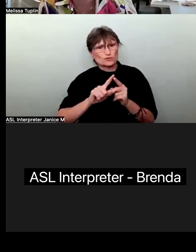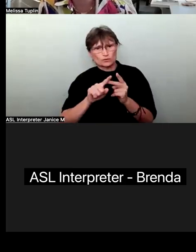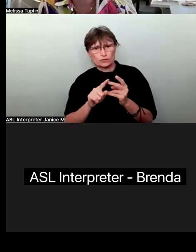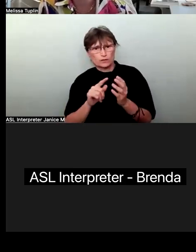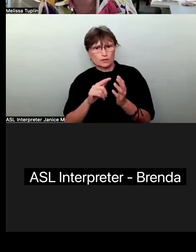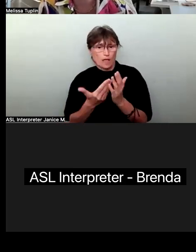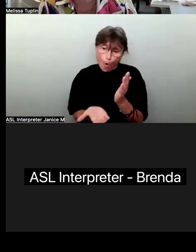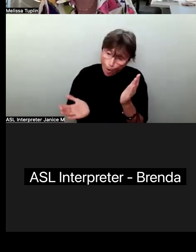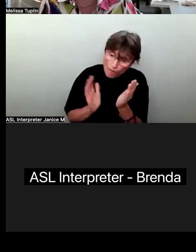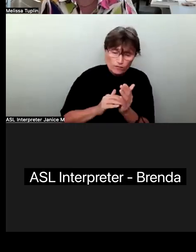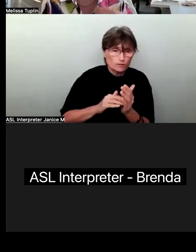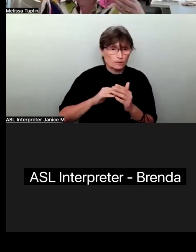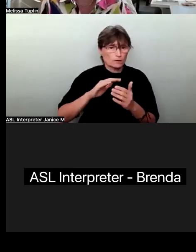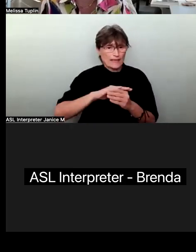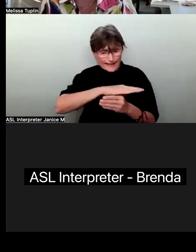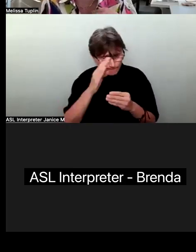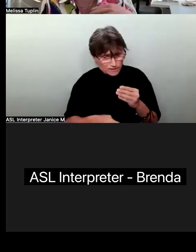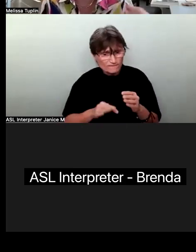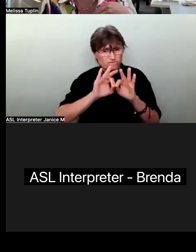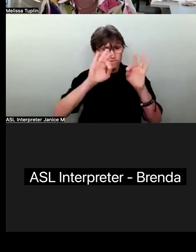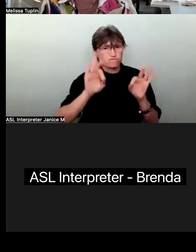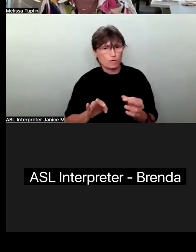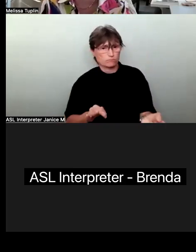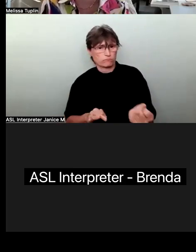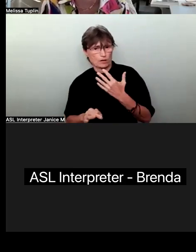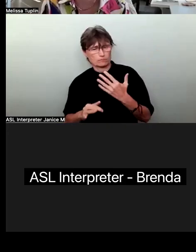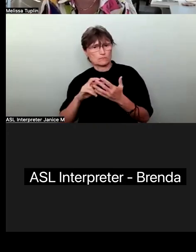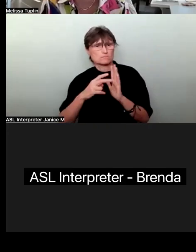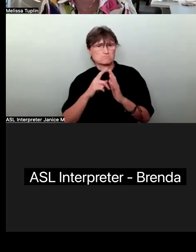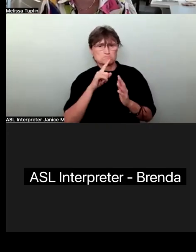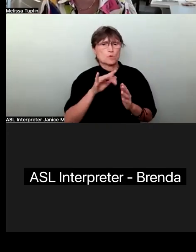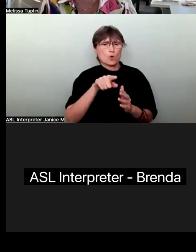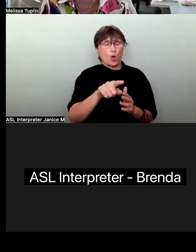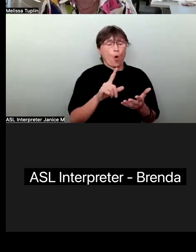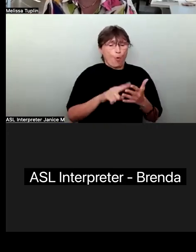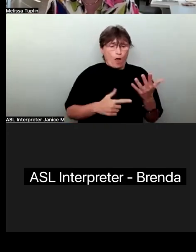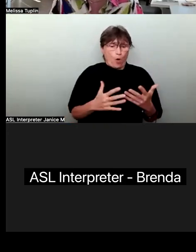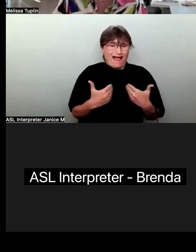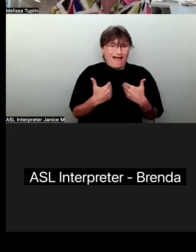earlier this year and are allowing you to just simply upload the work that you already completed.